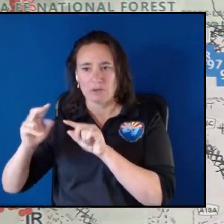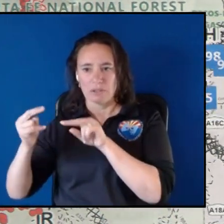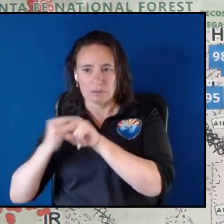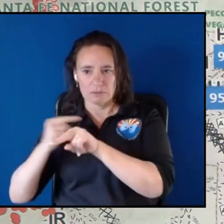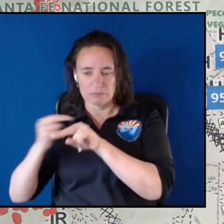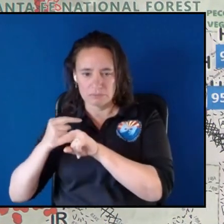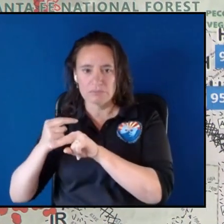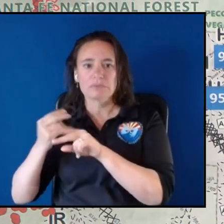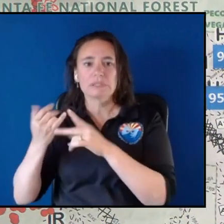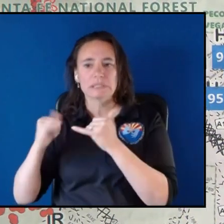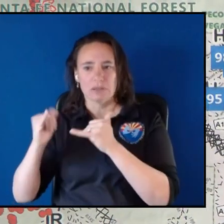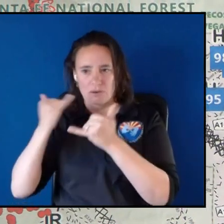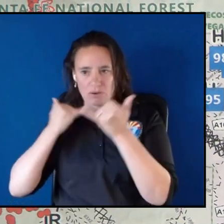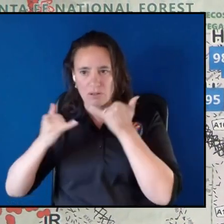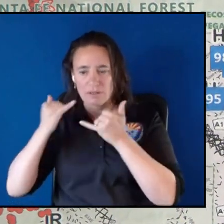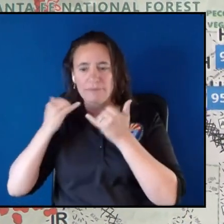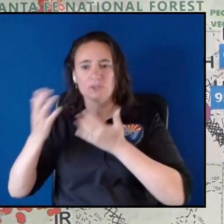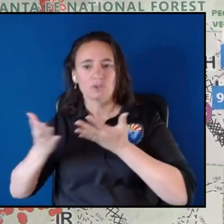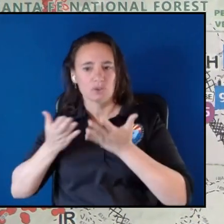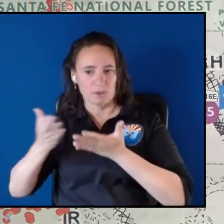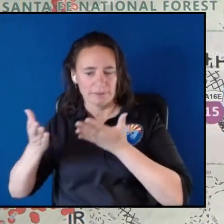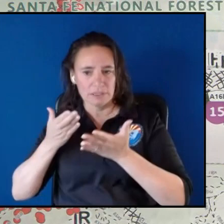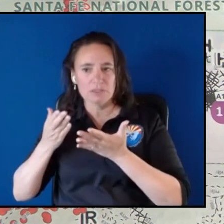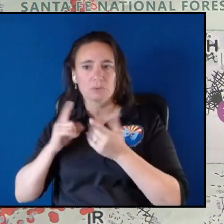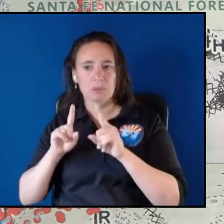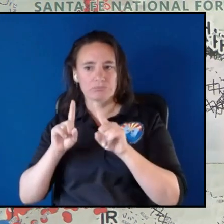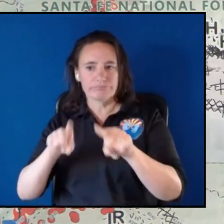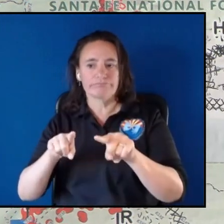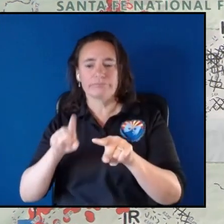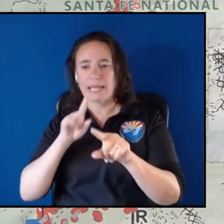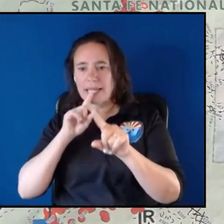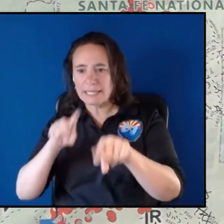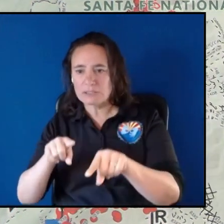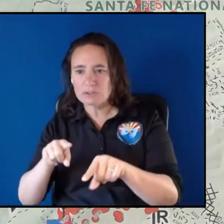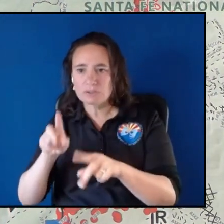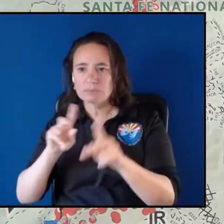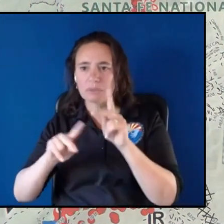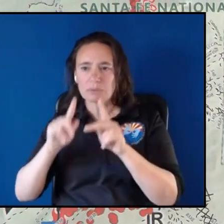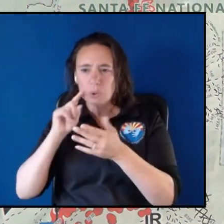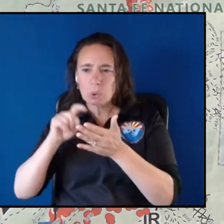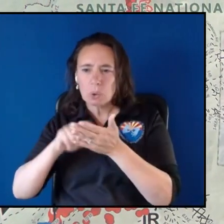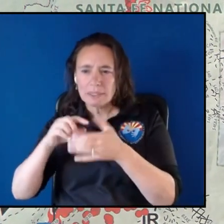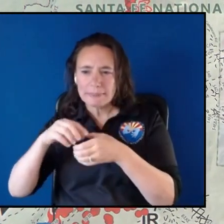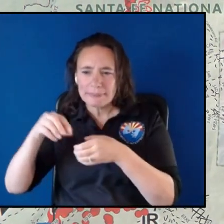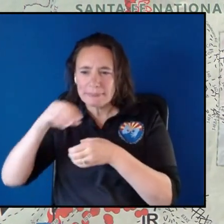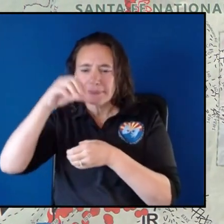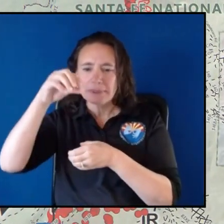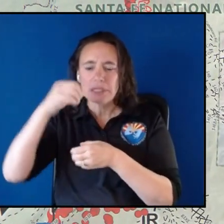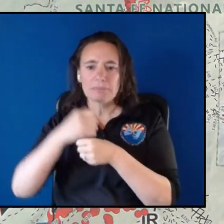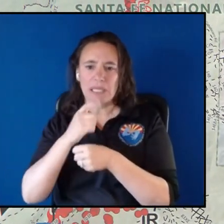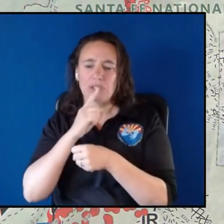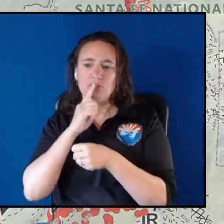folks call in if they see maybe a smoke that may be a little bit interior to ensure that those smokes are not a threat to the